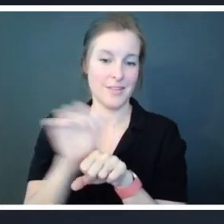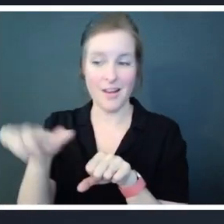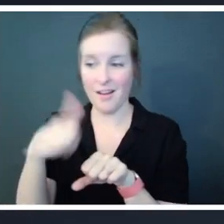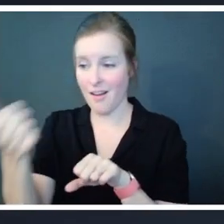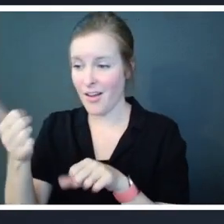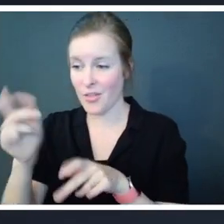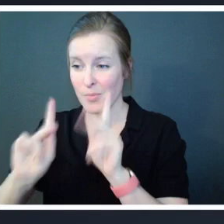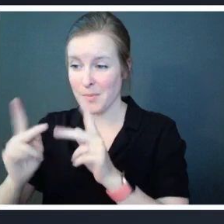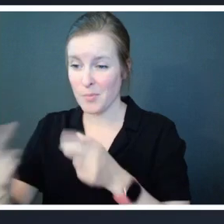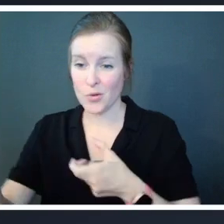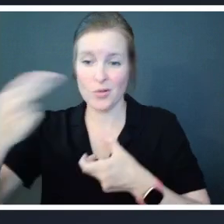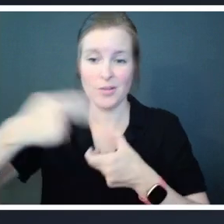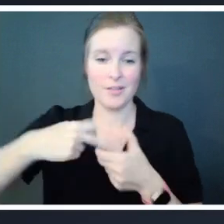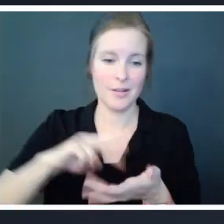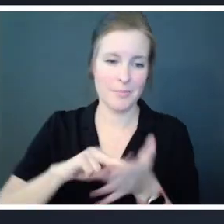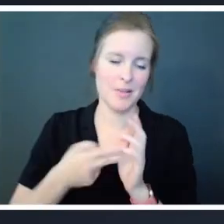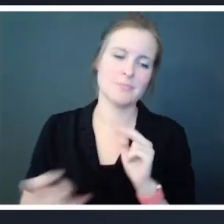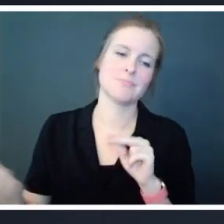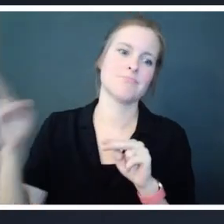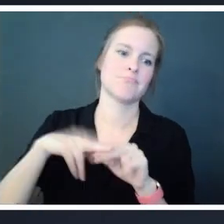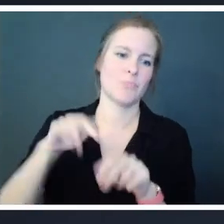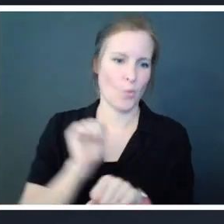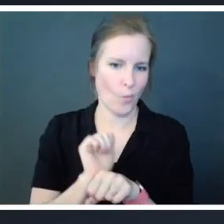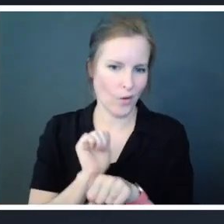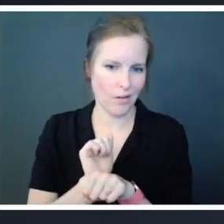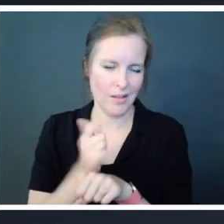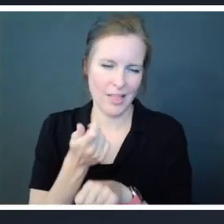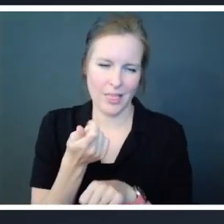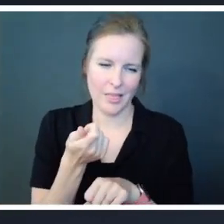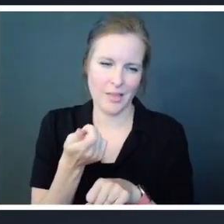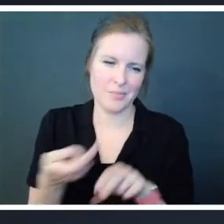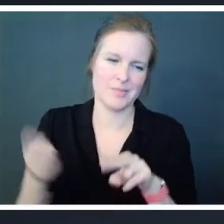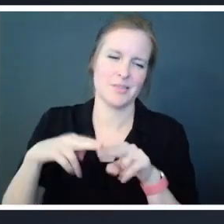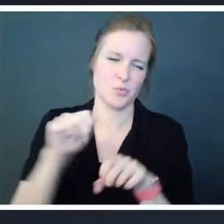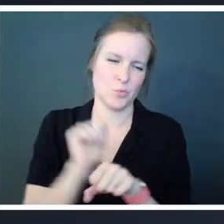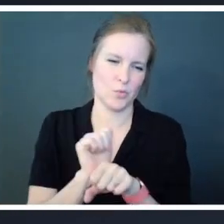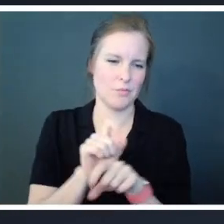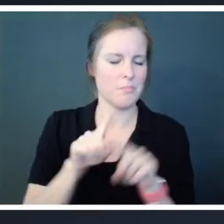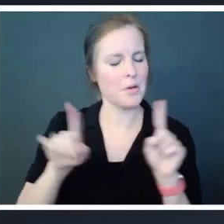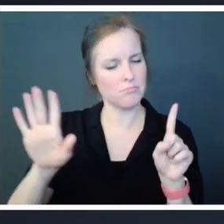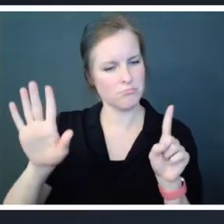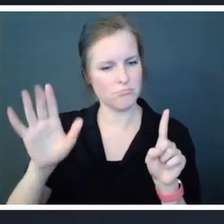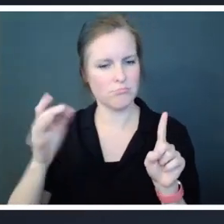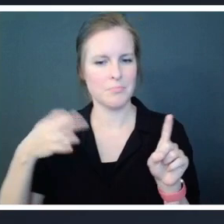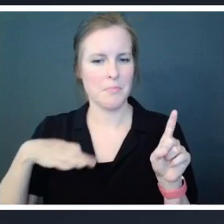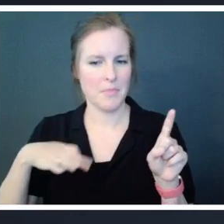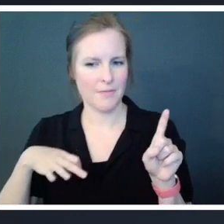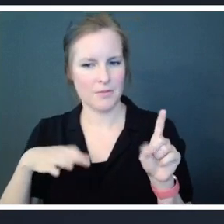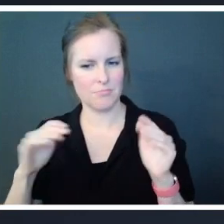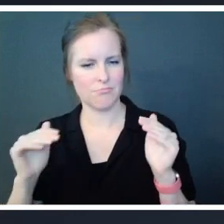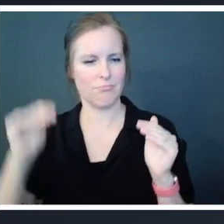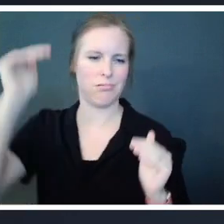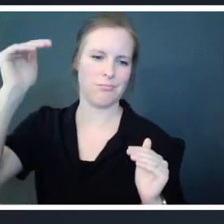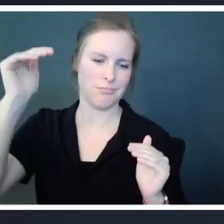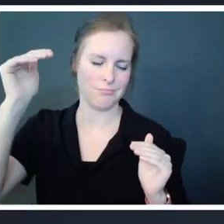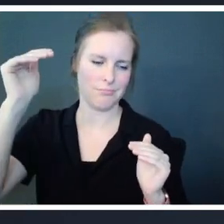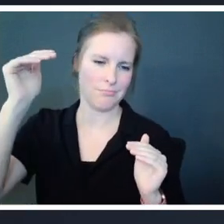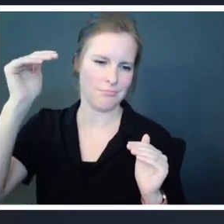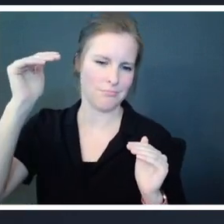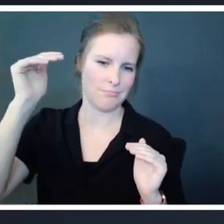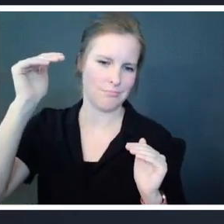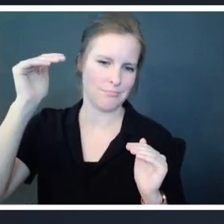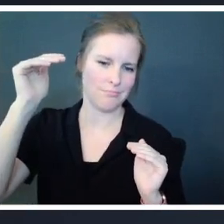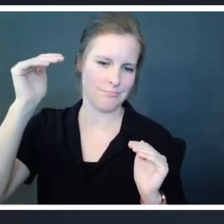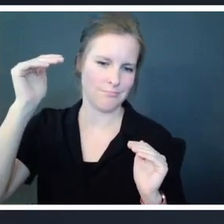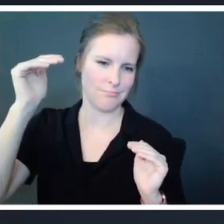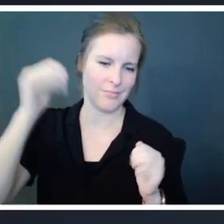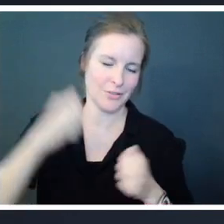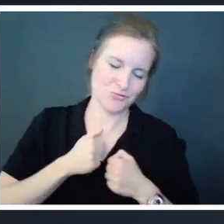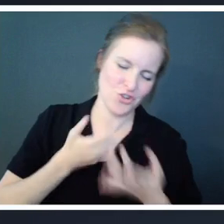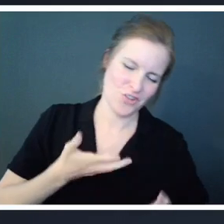are giving yourself a little bit more work. But the benefit greatly outweighs the exhaustion.